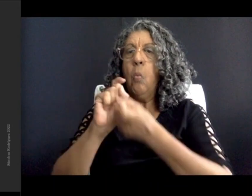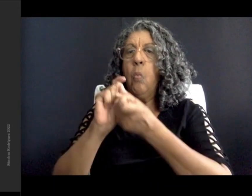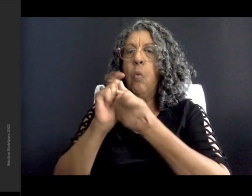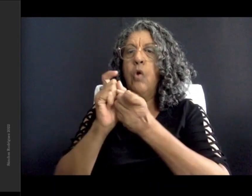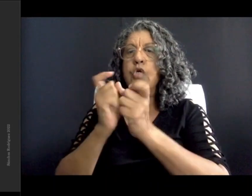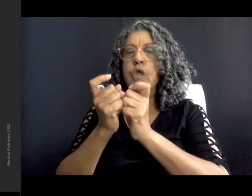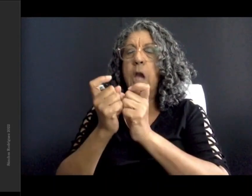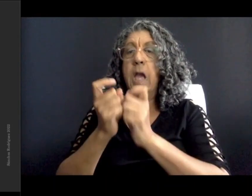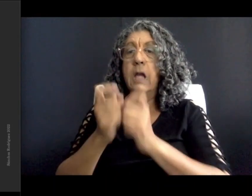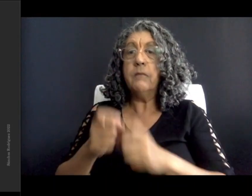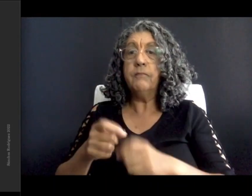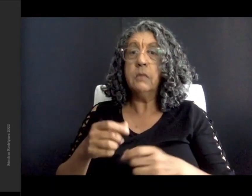and they'll adjust the hours.